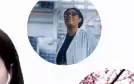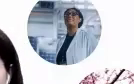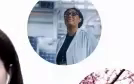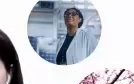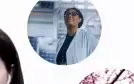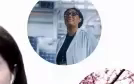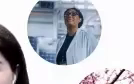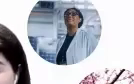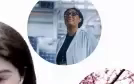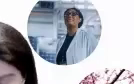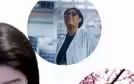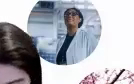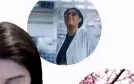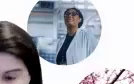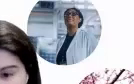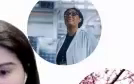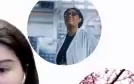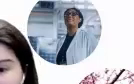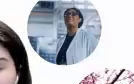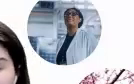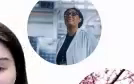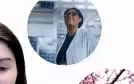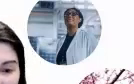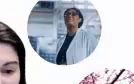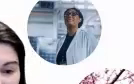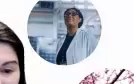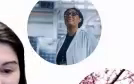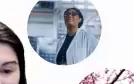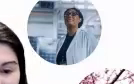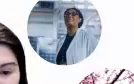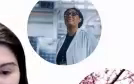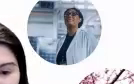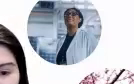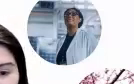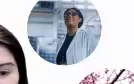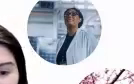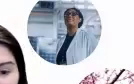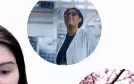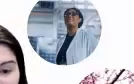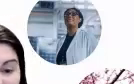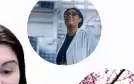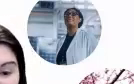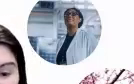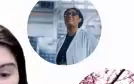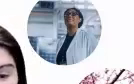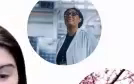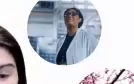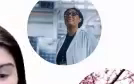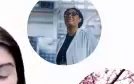link in the chat right now. In addition to the site